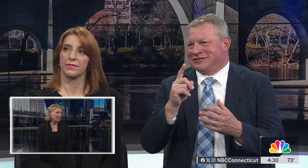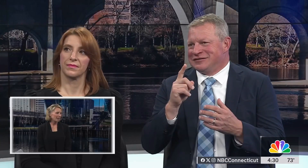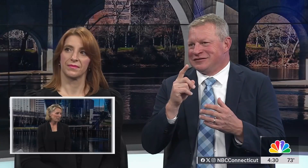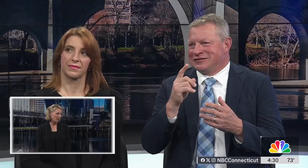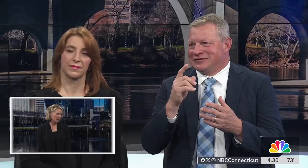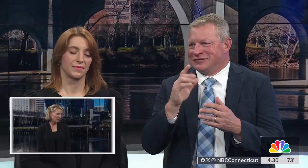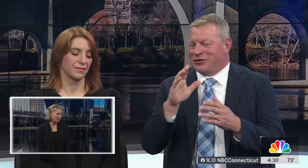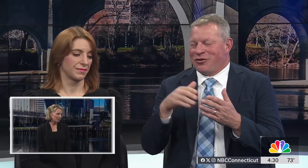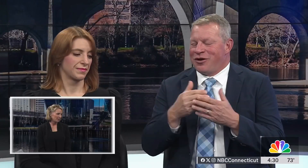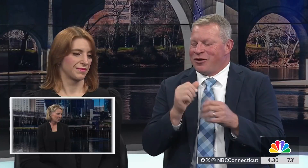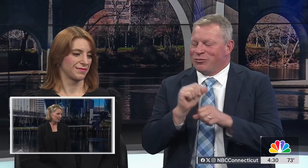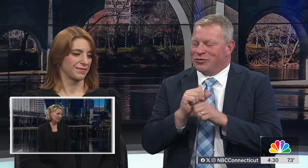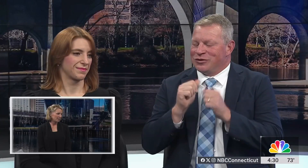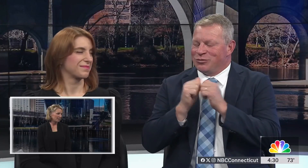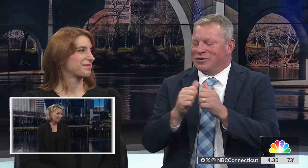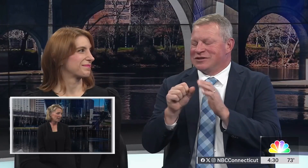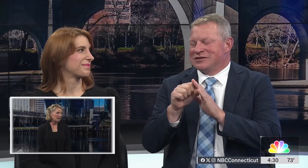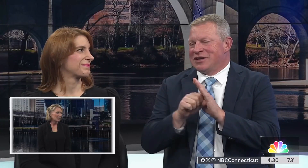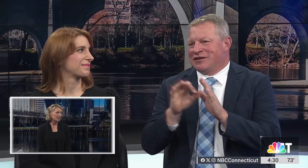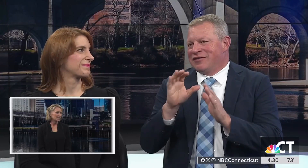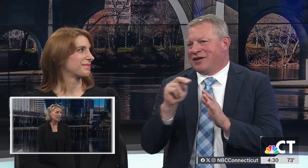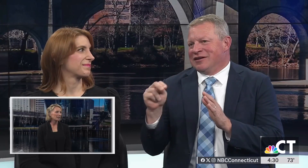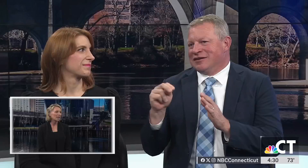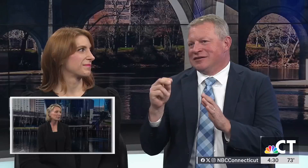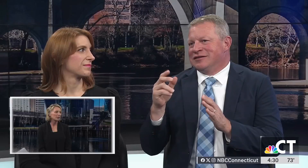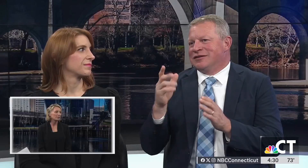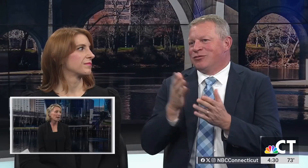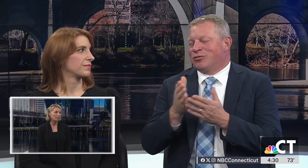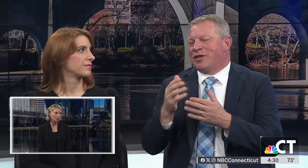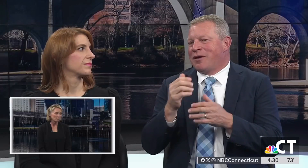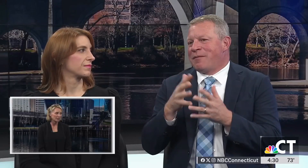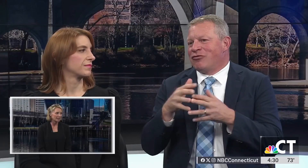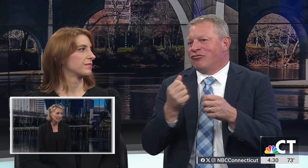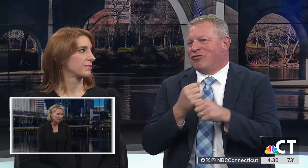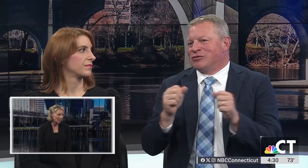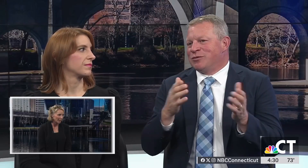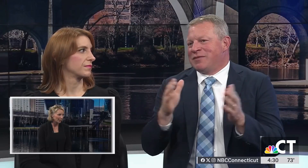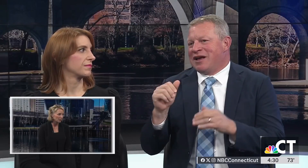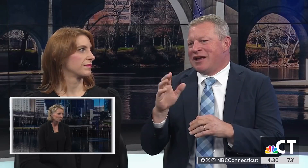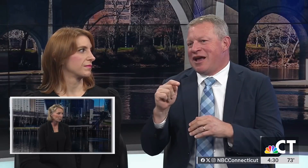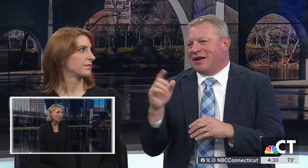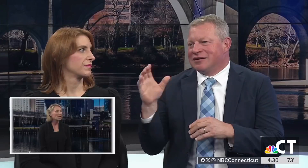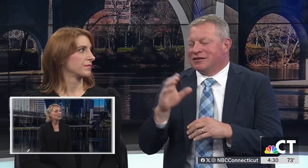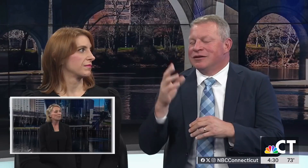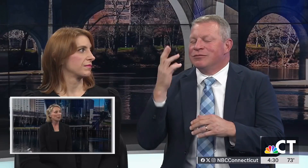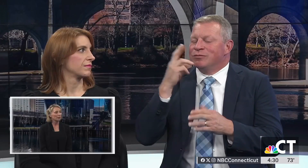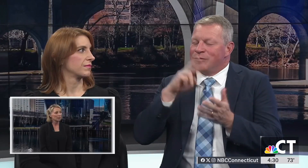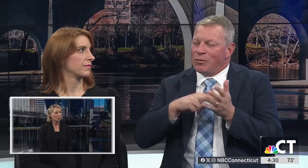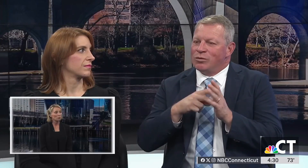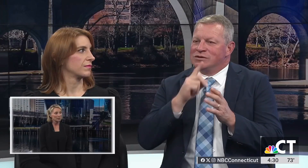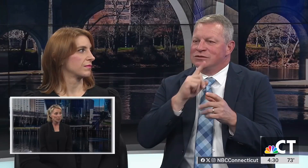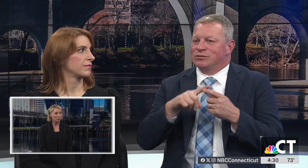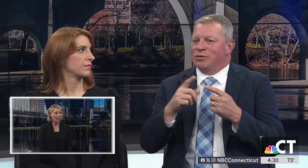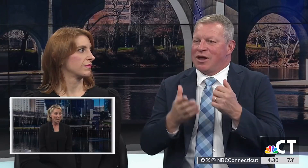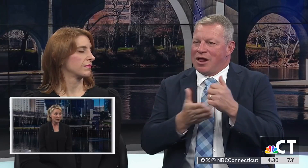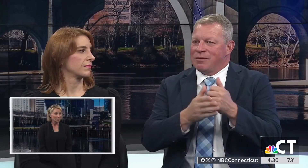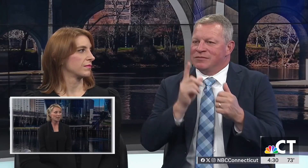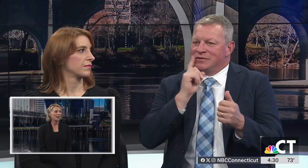accomplish? So this campaign is